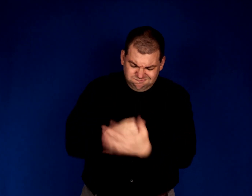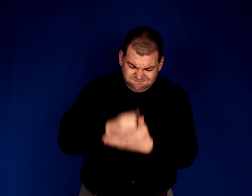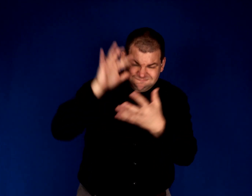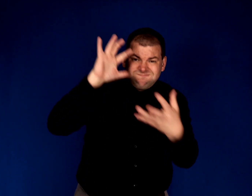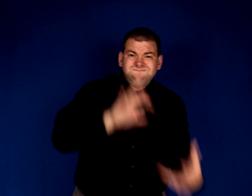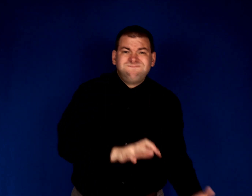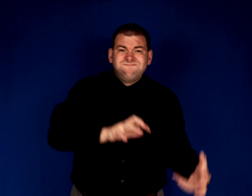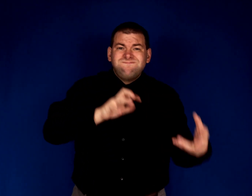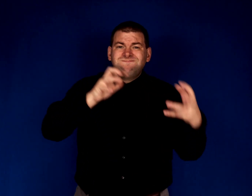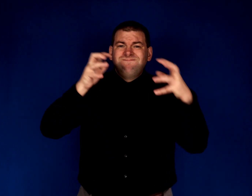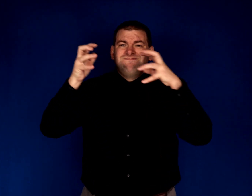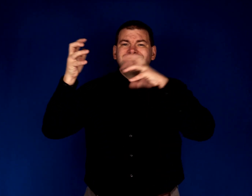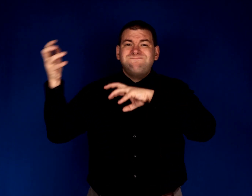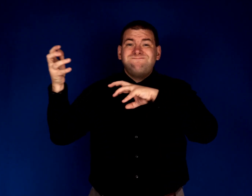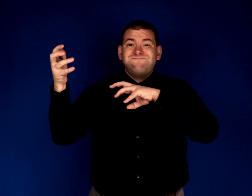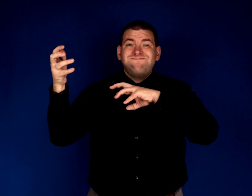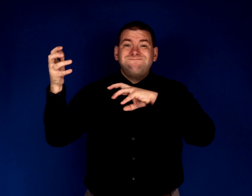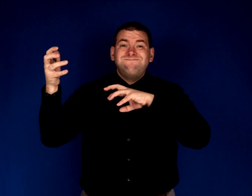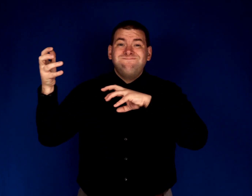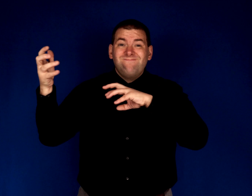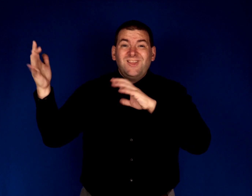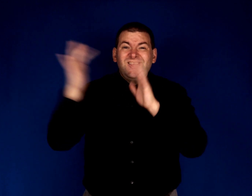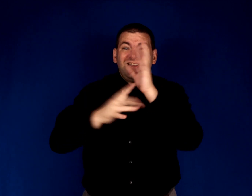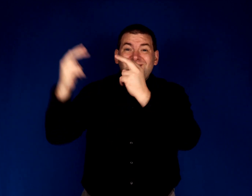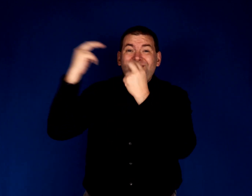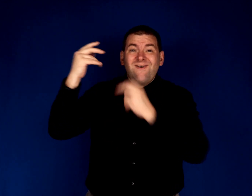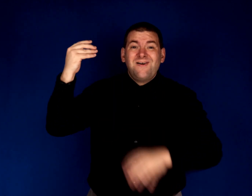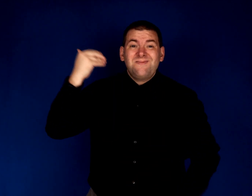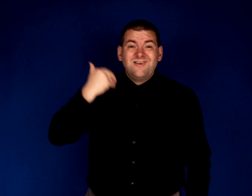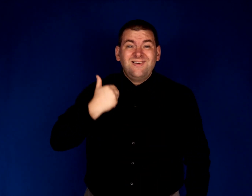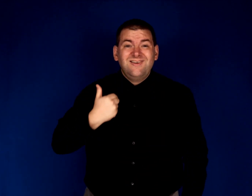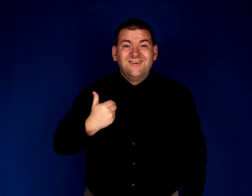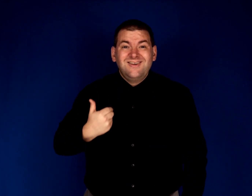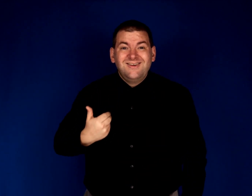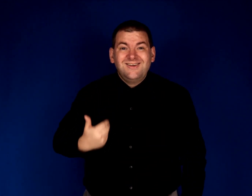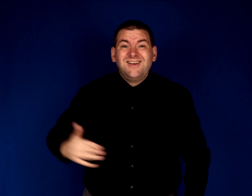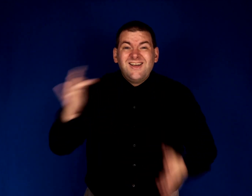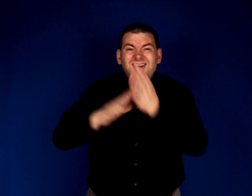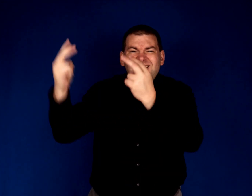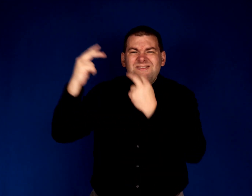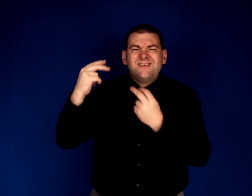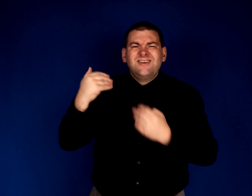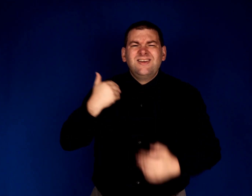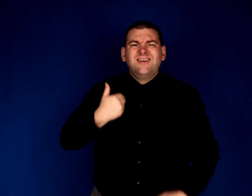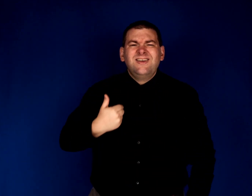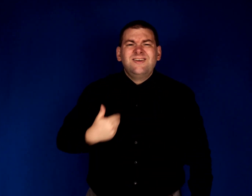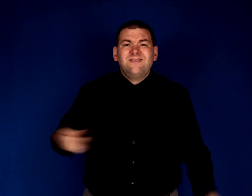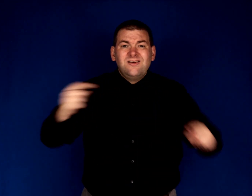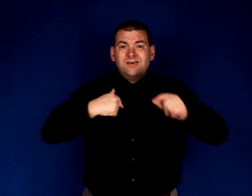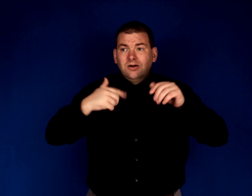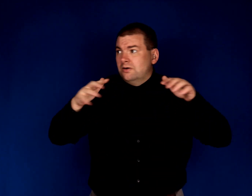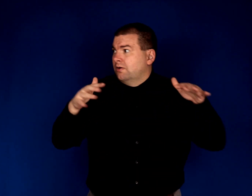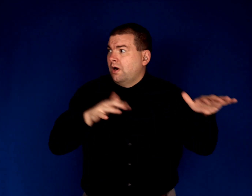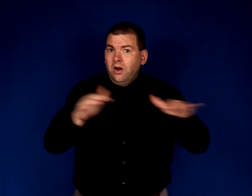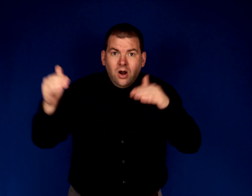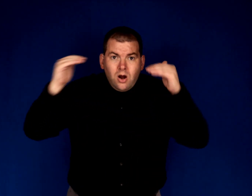was lying at the bottom He saw me when I was shakin’